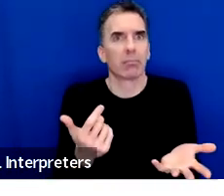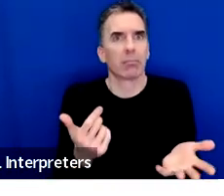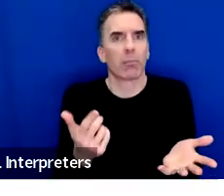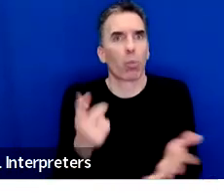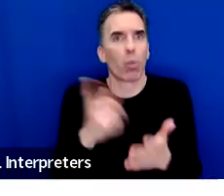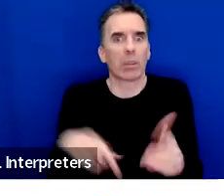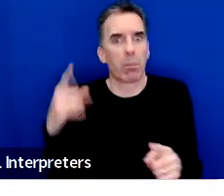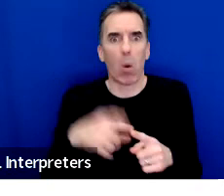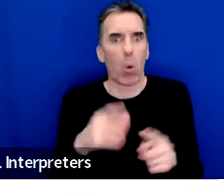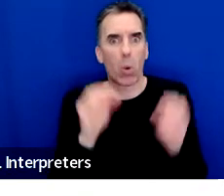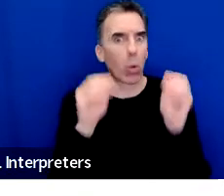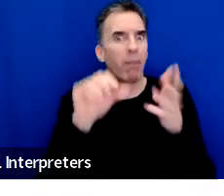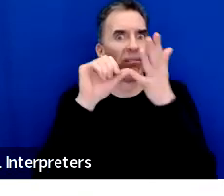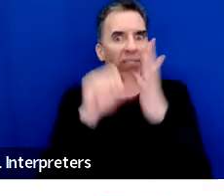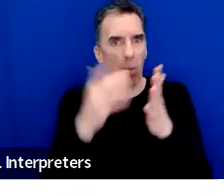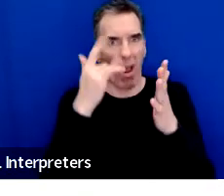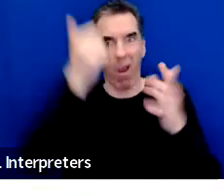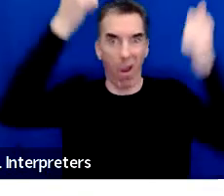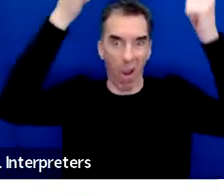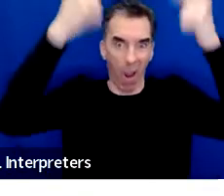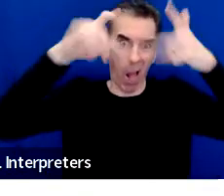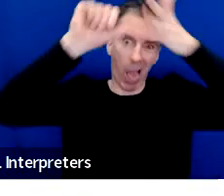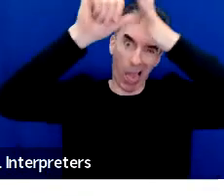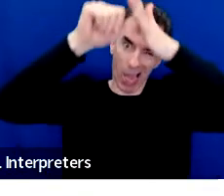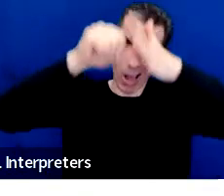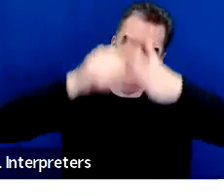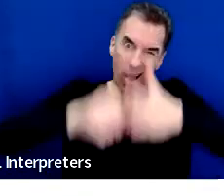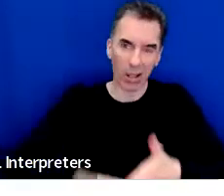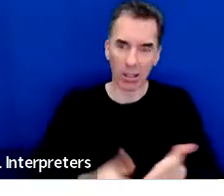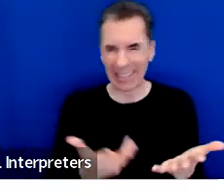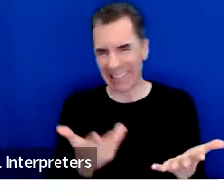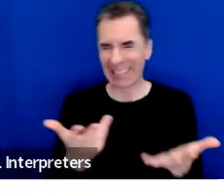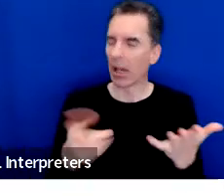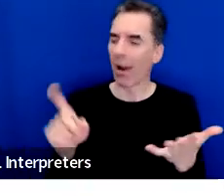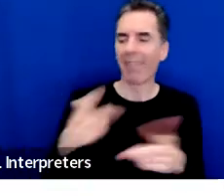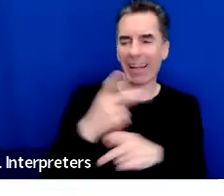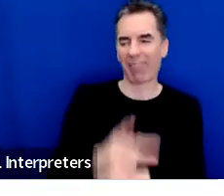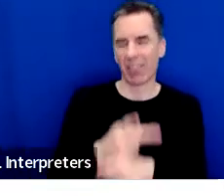if that makes sense. So you, you have to be a little careful about that kind of stuff, I think.